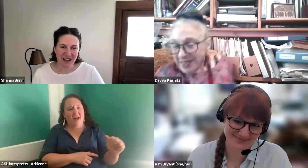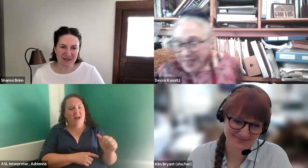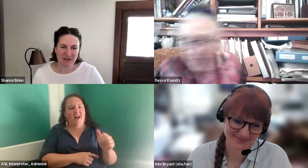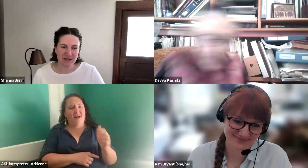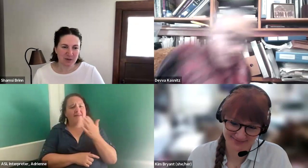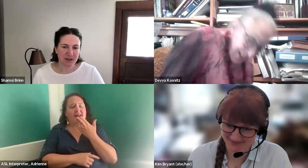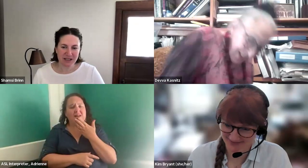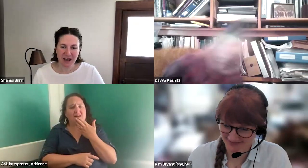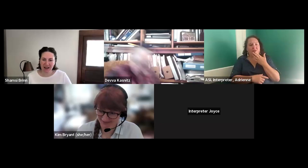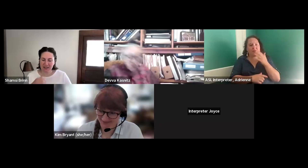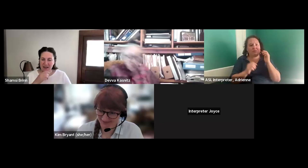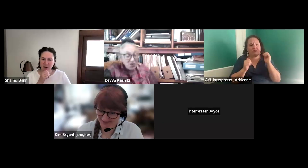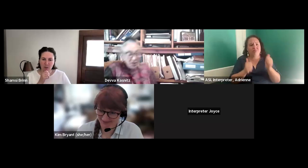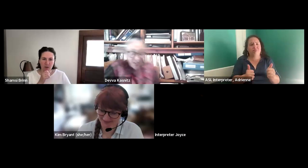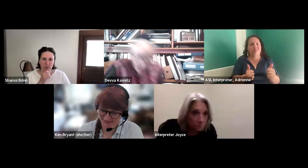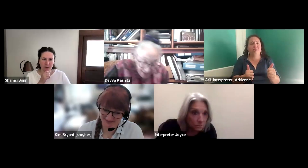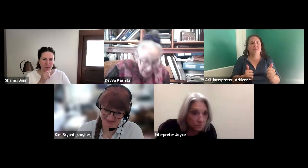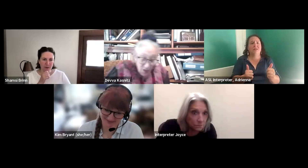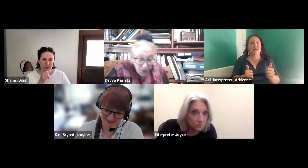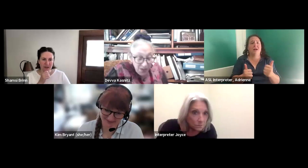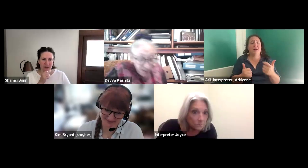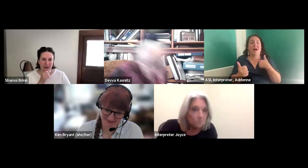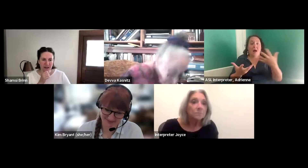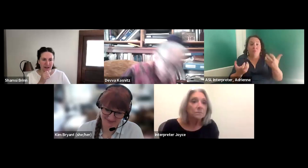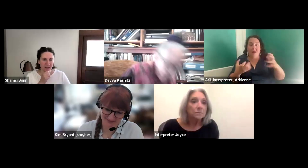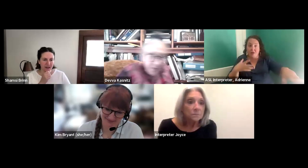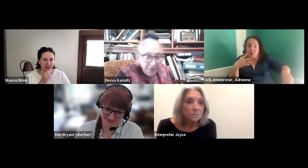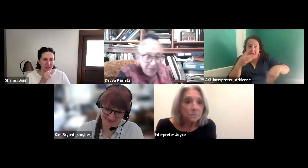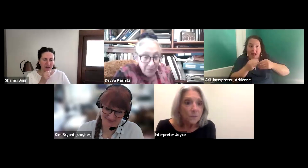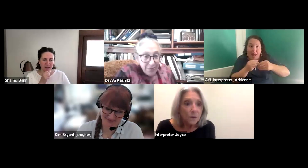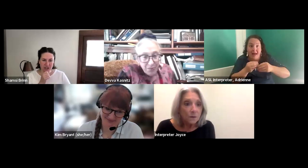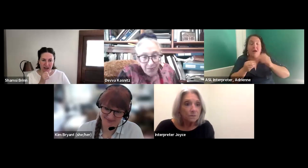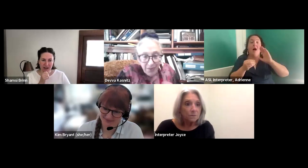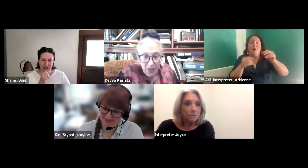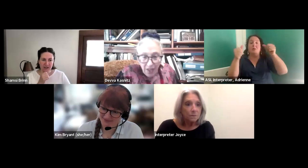I just want to add that we'll be posting a link in the chat